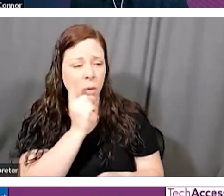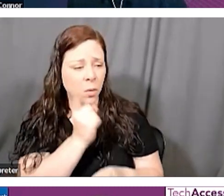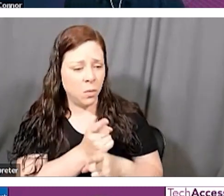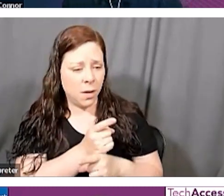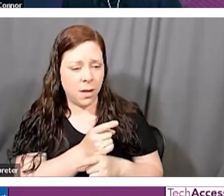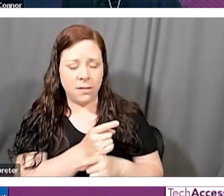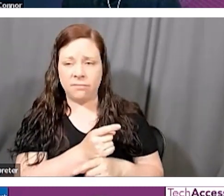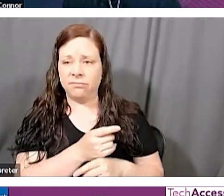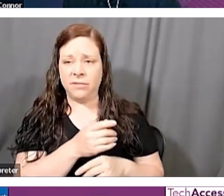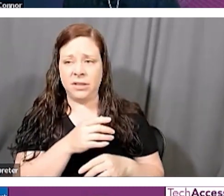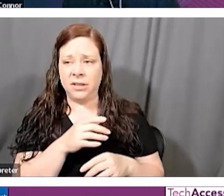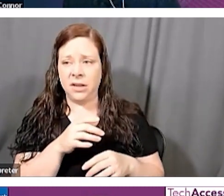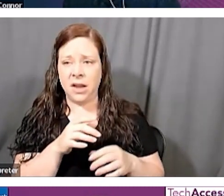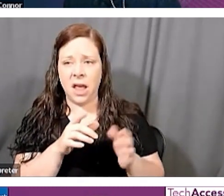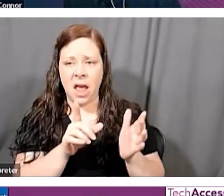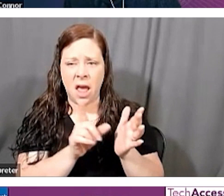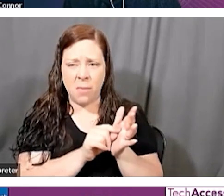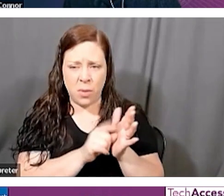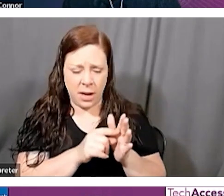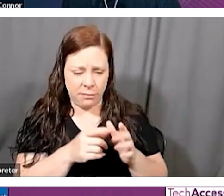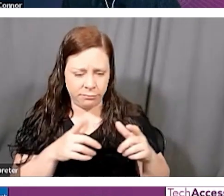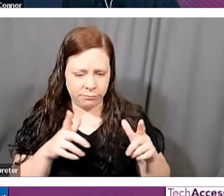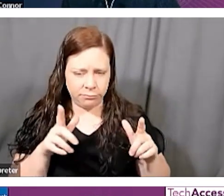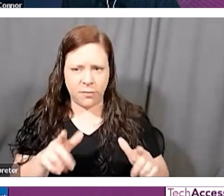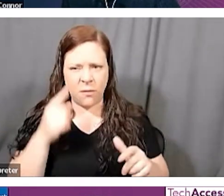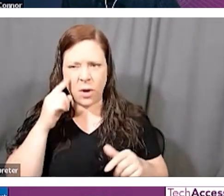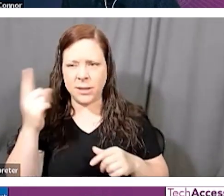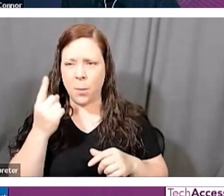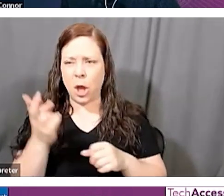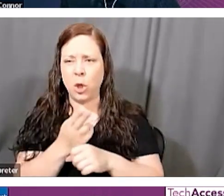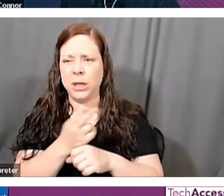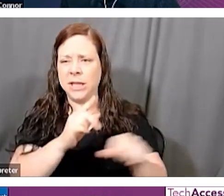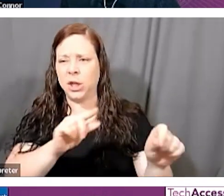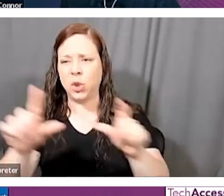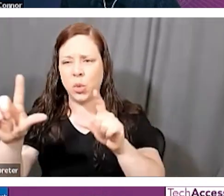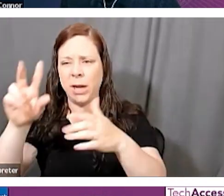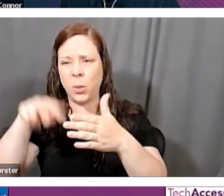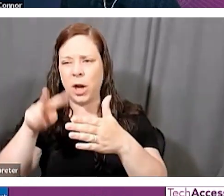of somebody who uses a screen reader may not be useful, but at the same time, it might also be